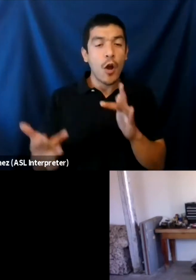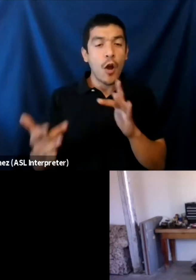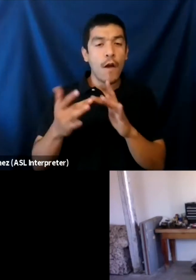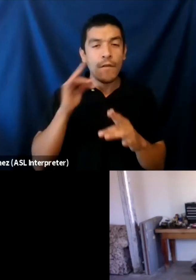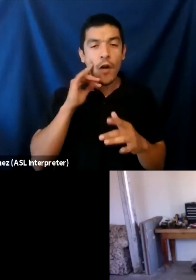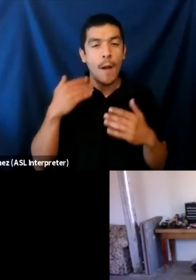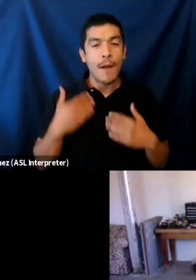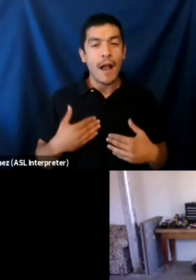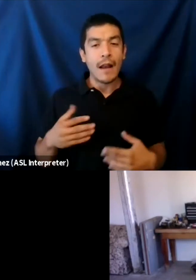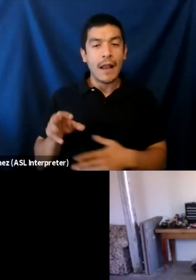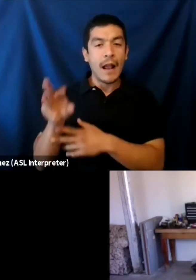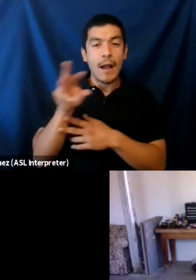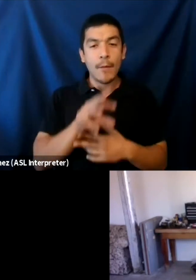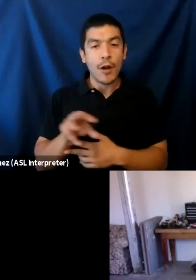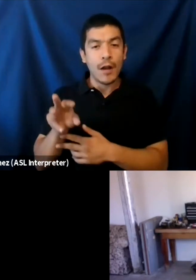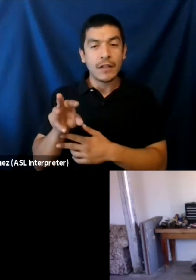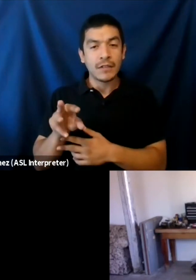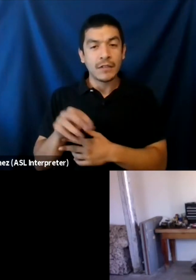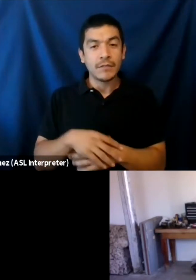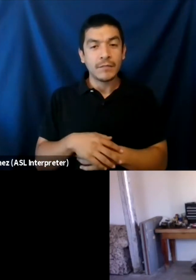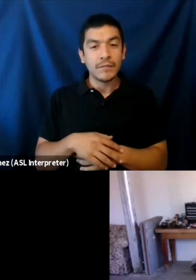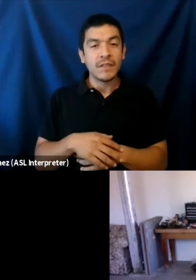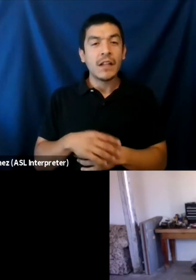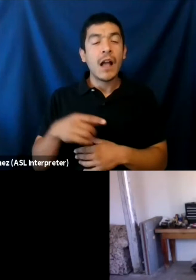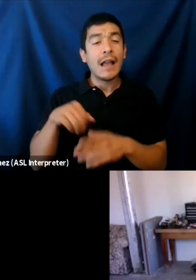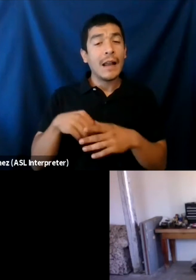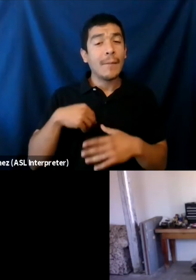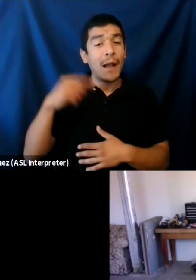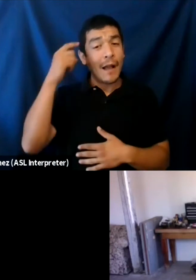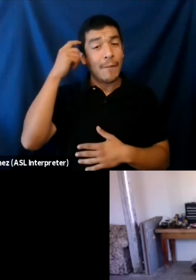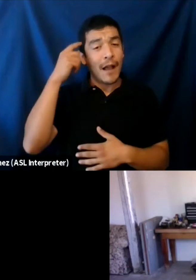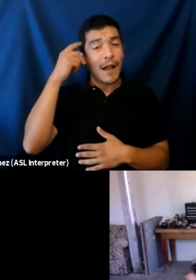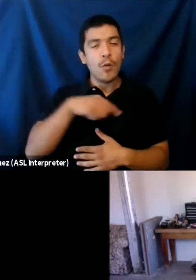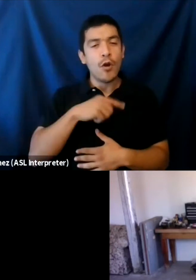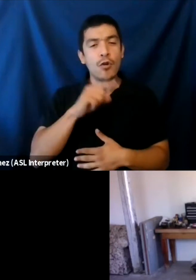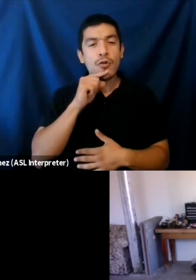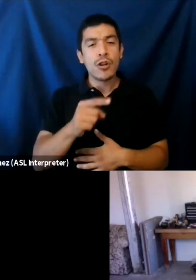that were in my mind really potentially dangerous.